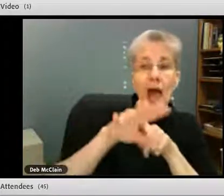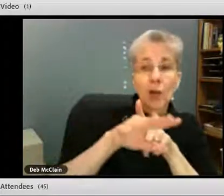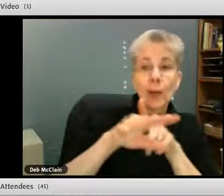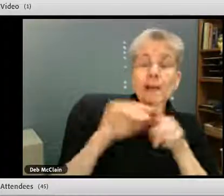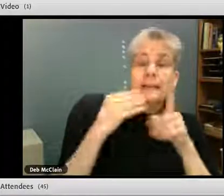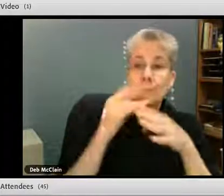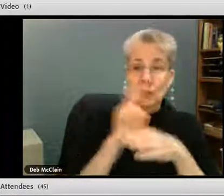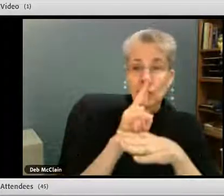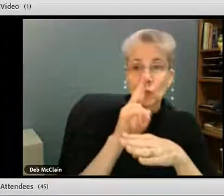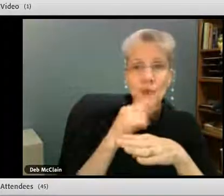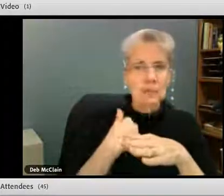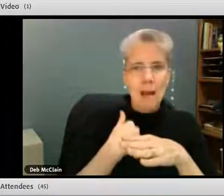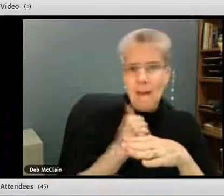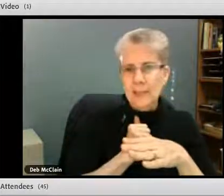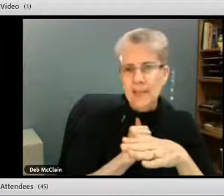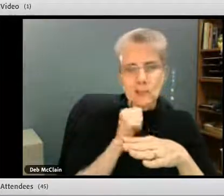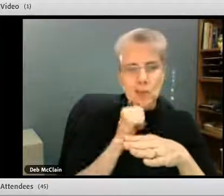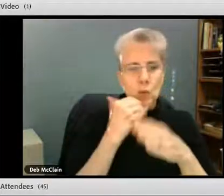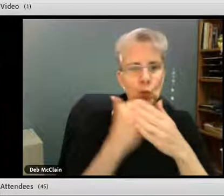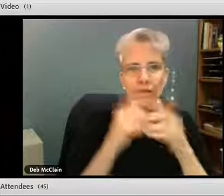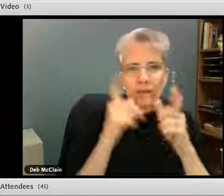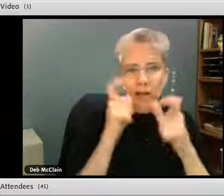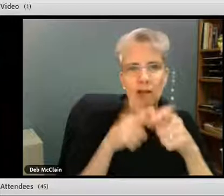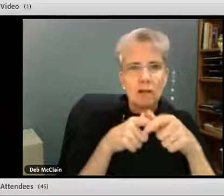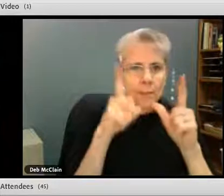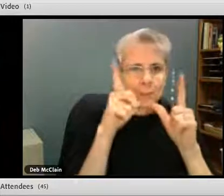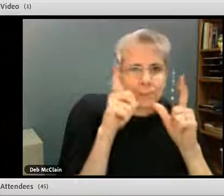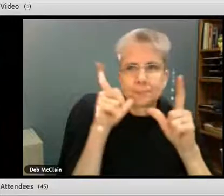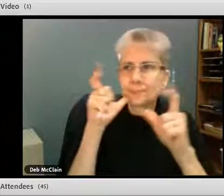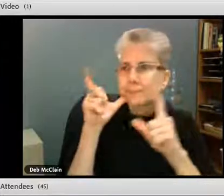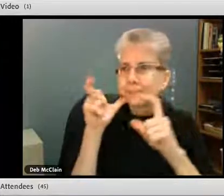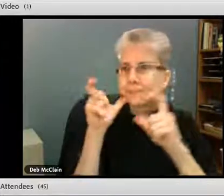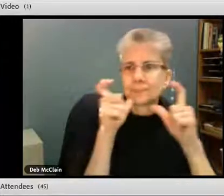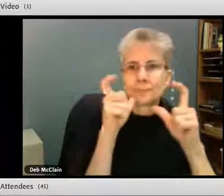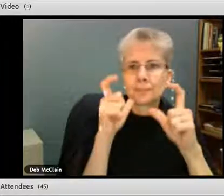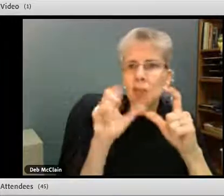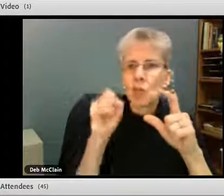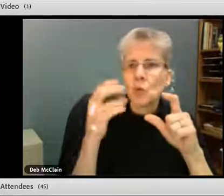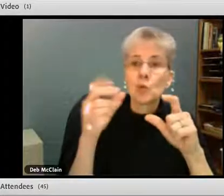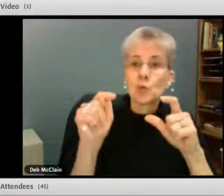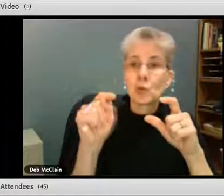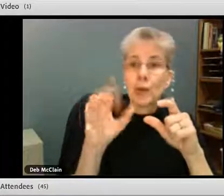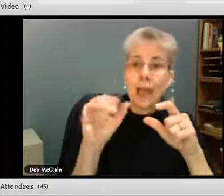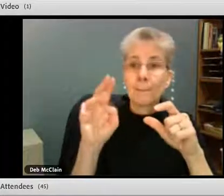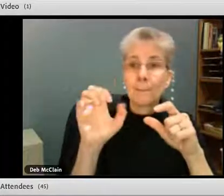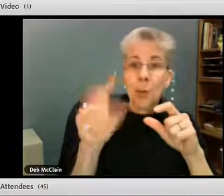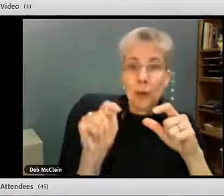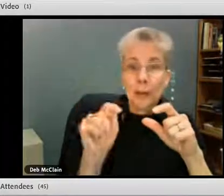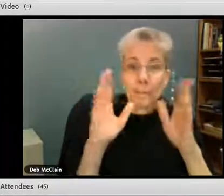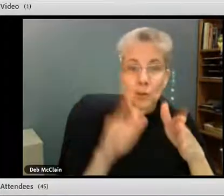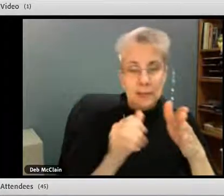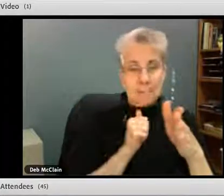I'm a shoot-and-point kind of person. And Katazina -- I hope I said your name right --